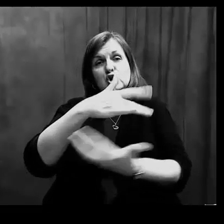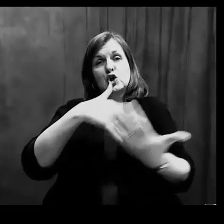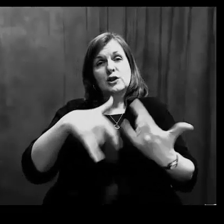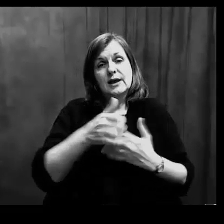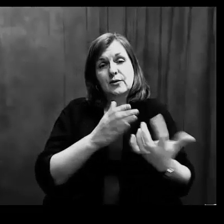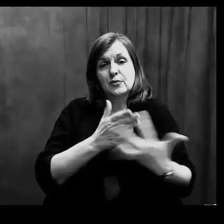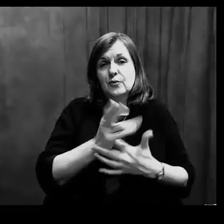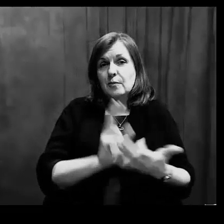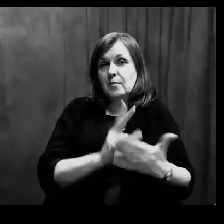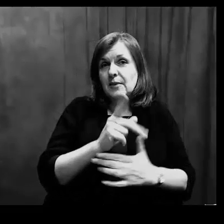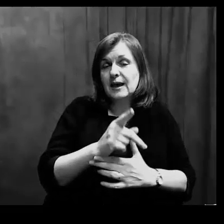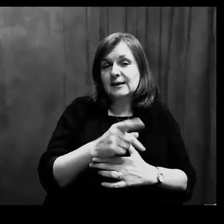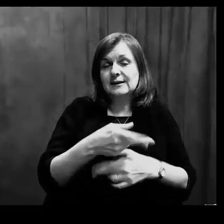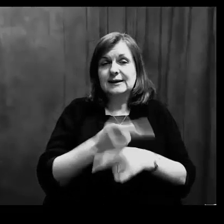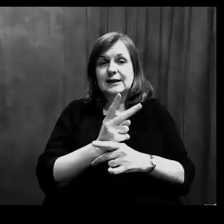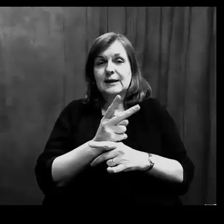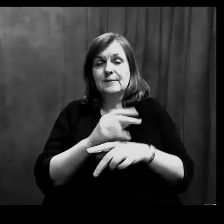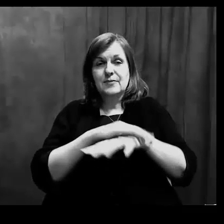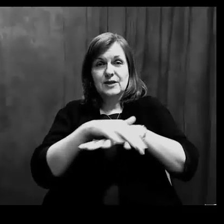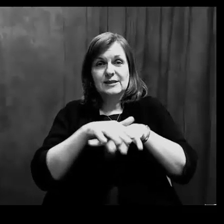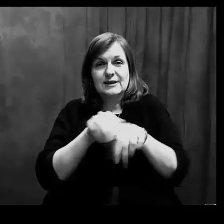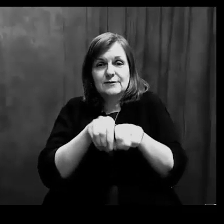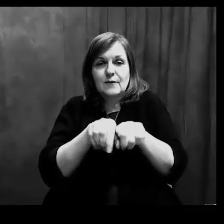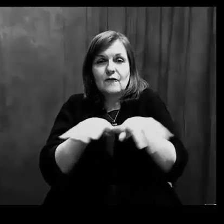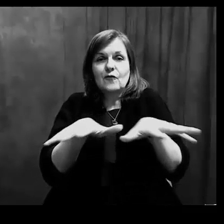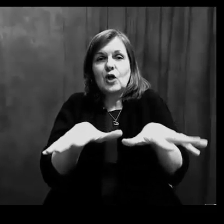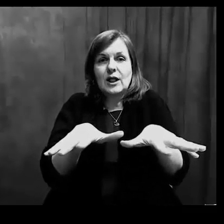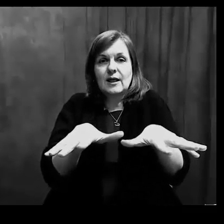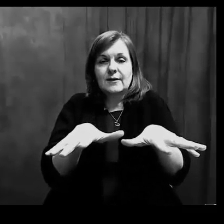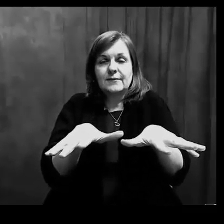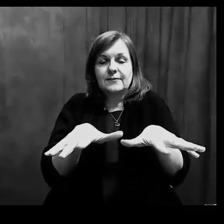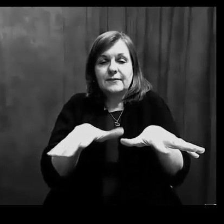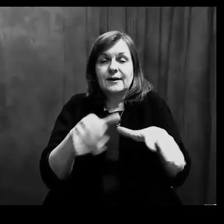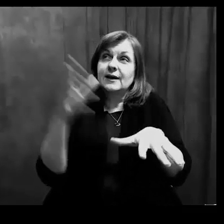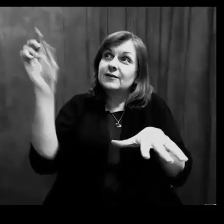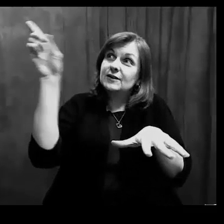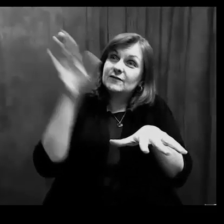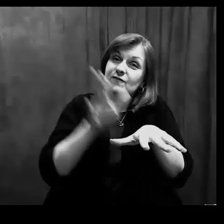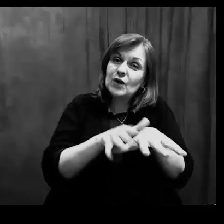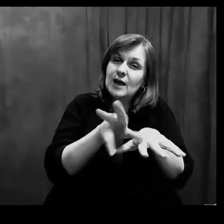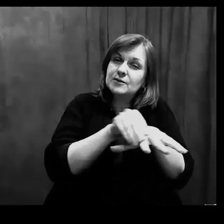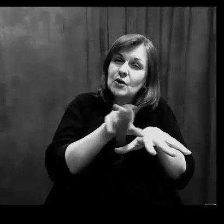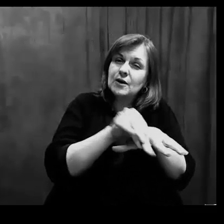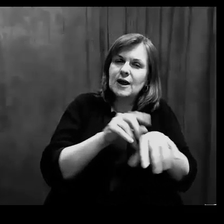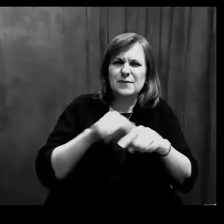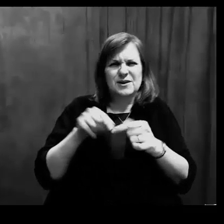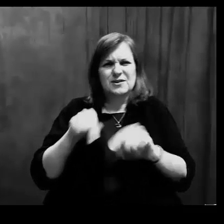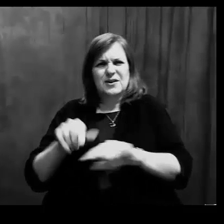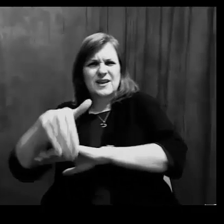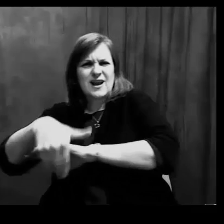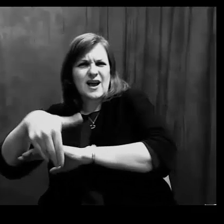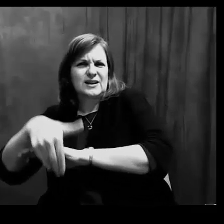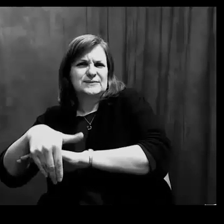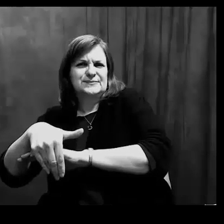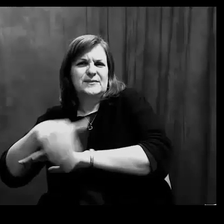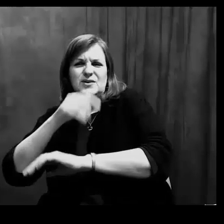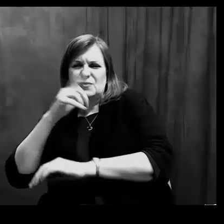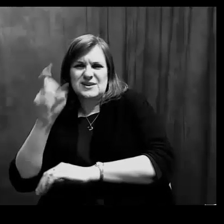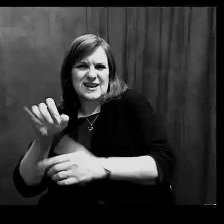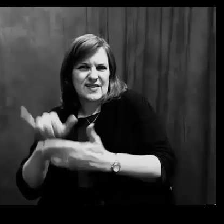and keeping those leaves full so that they can get as much photosynthetic light as possible but at night that's not necessary so the leaves